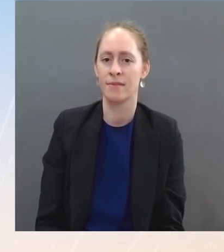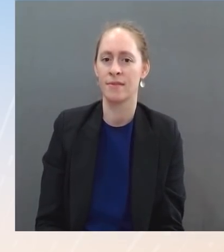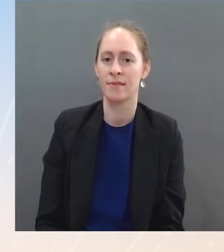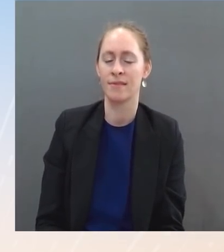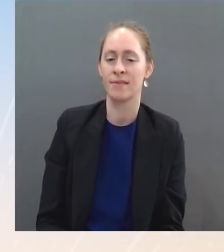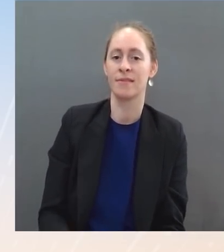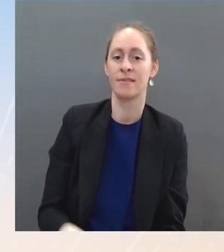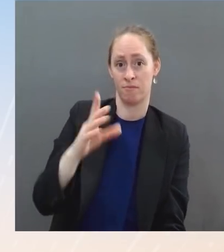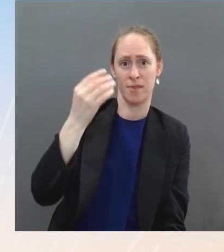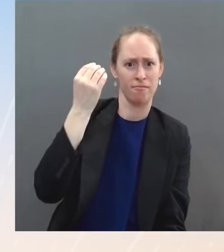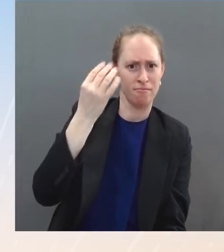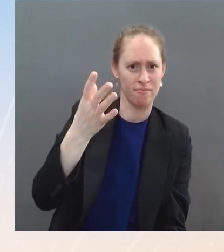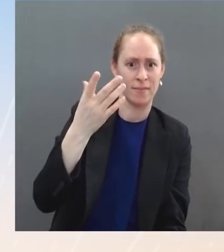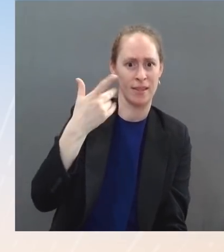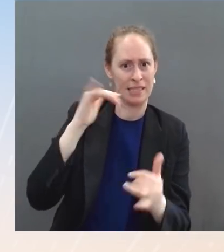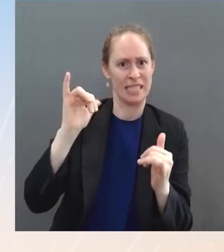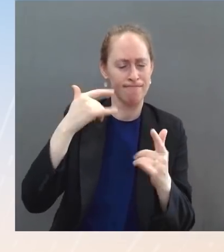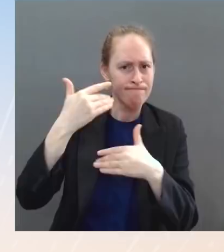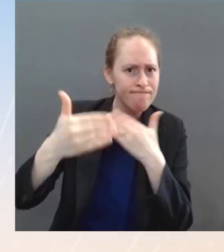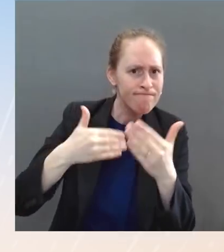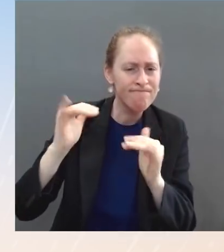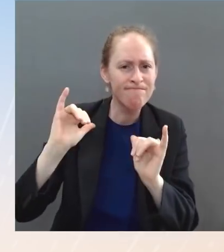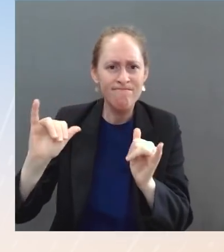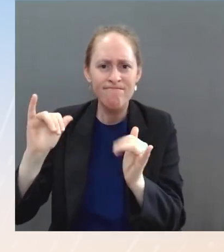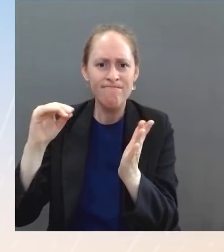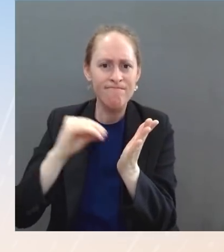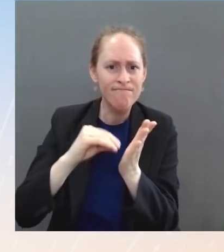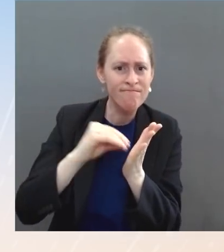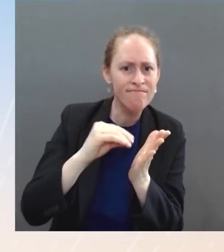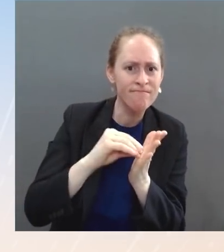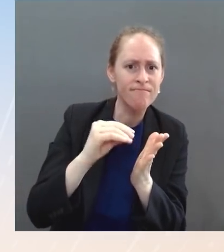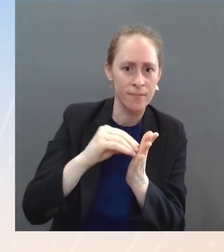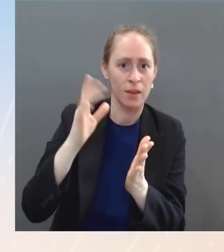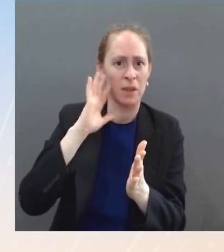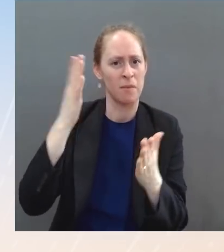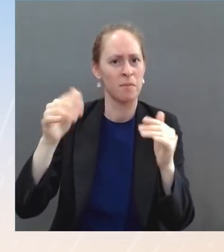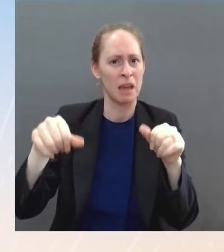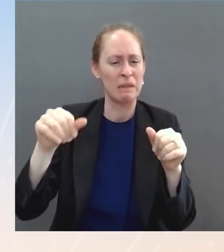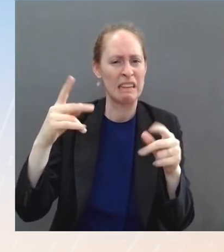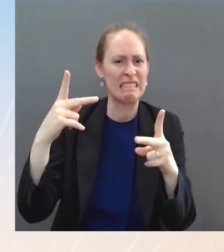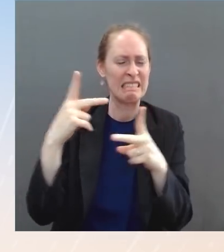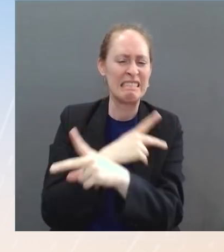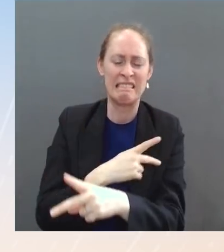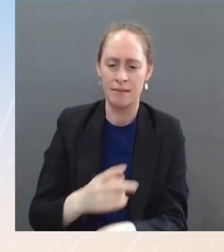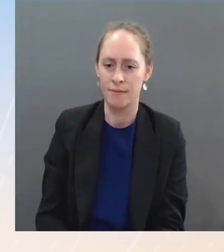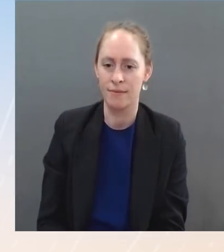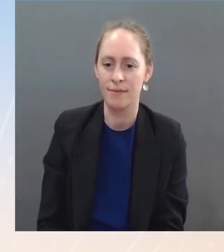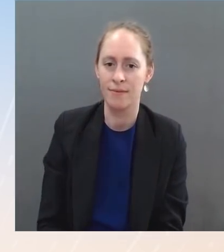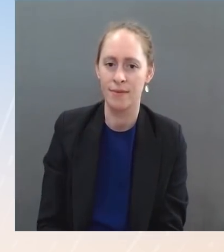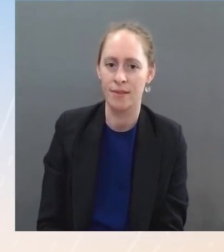about what atrocities they have implemented. Go ahead. The Press: Thank you. The U.S. ambassador to the U.N. says that tomorrow she's going to go to New York